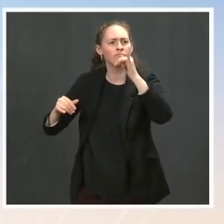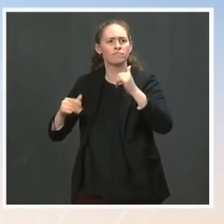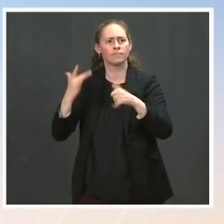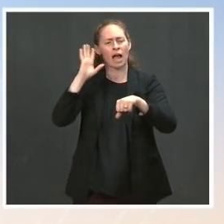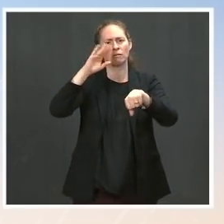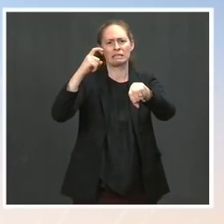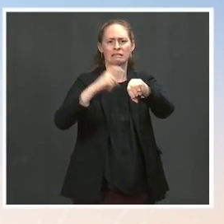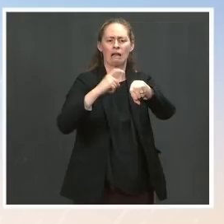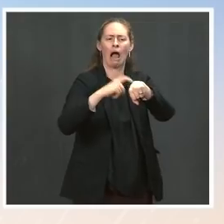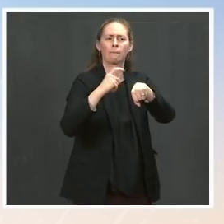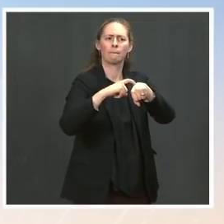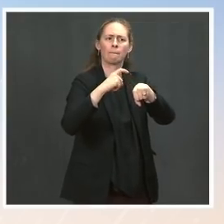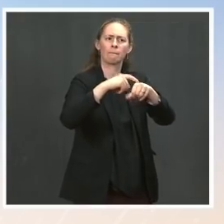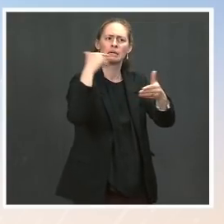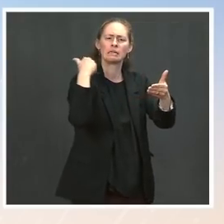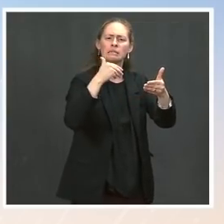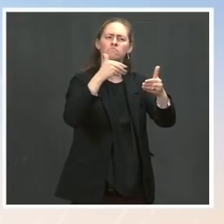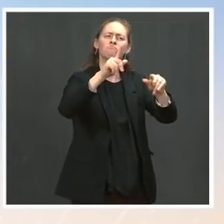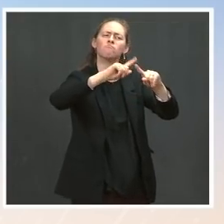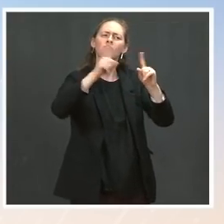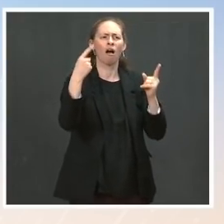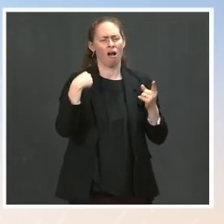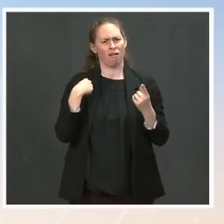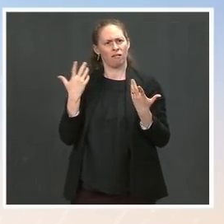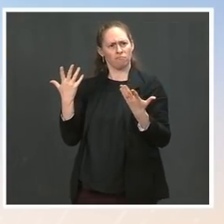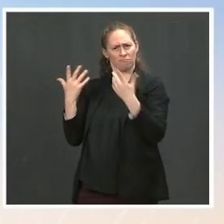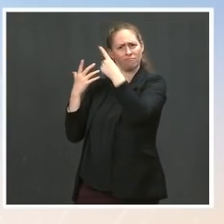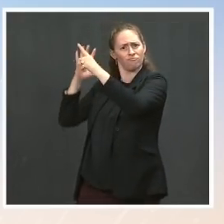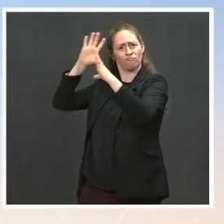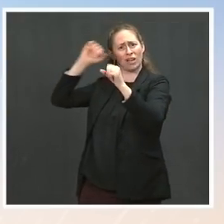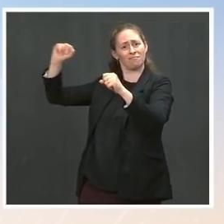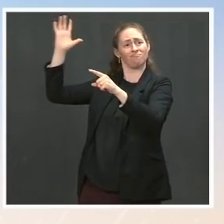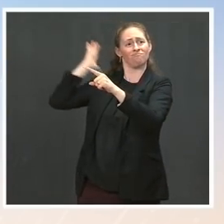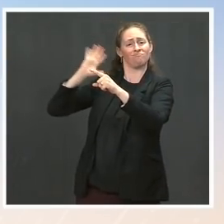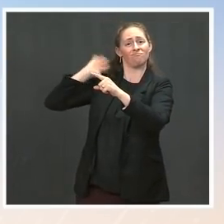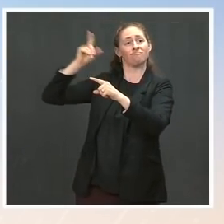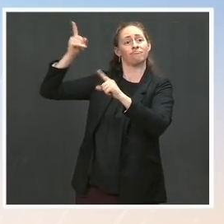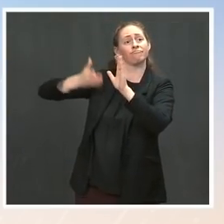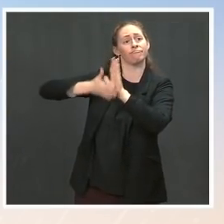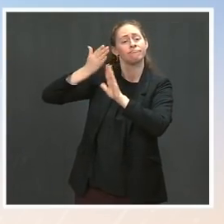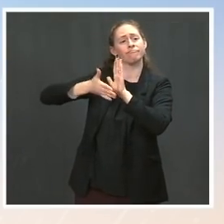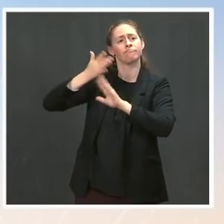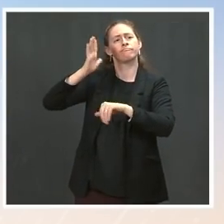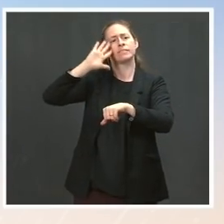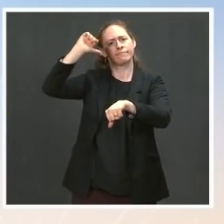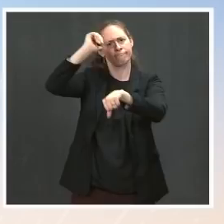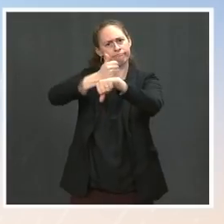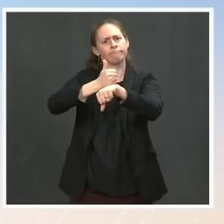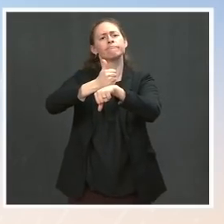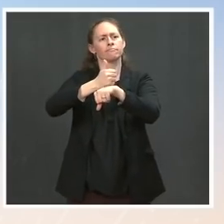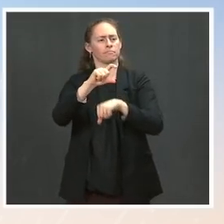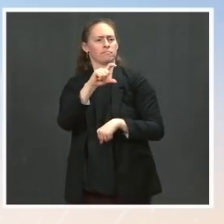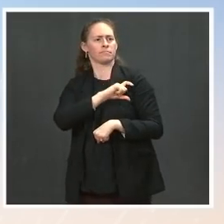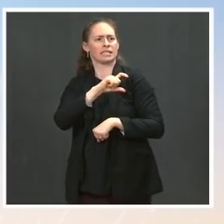The Press: The President had promised, as a candidate, a police commission that Dr. Rice says will not go forward at this time. Ms. Psaki: Mm-hmm.